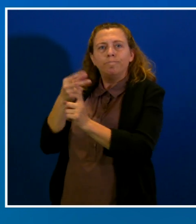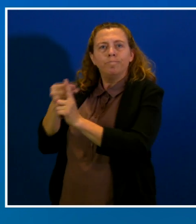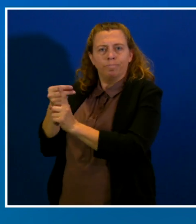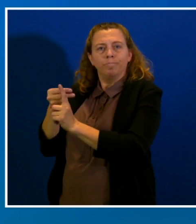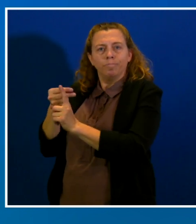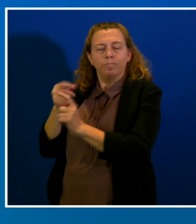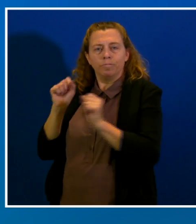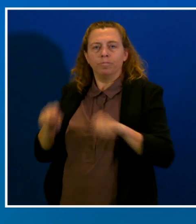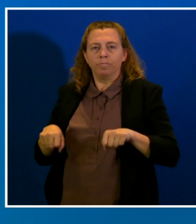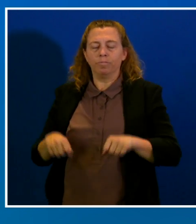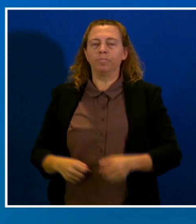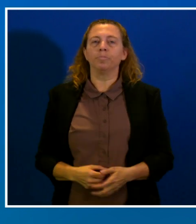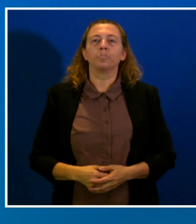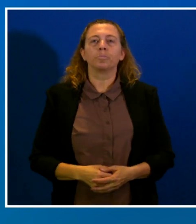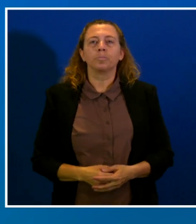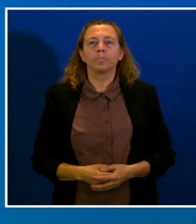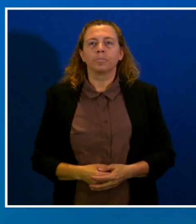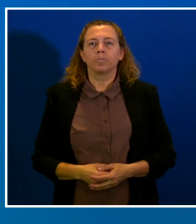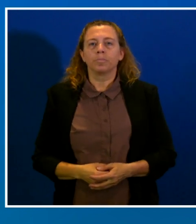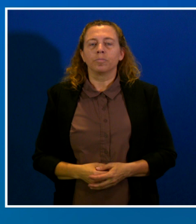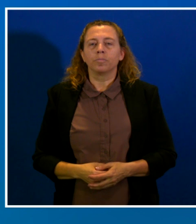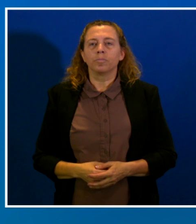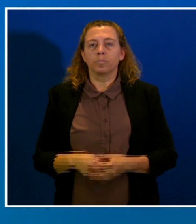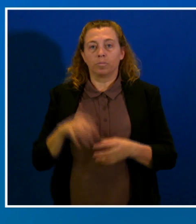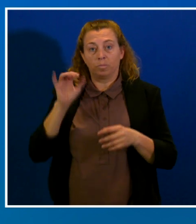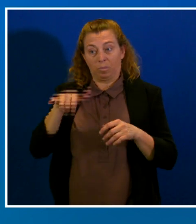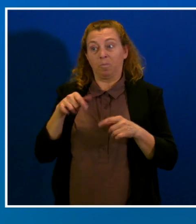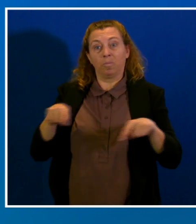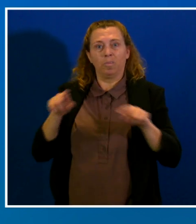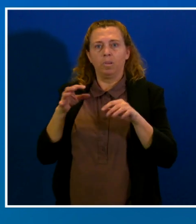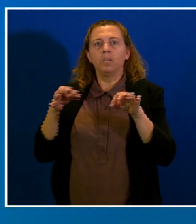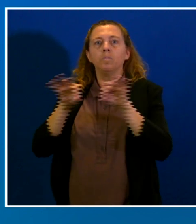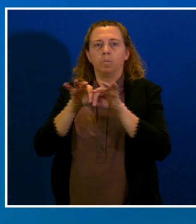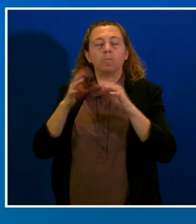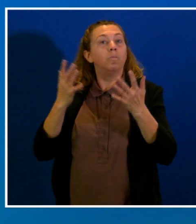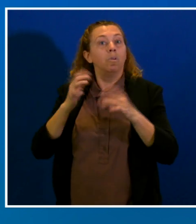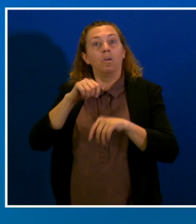fight against COVID-19, It is Clark County Public Health and